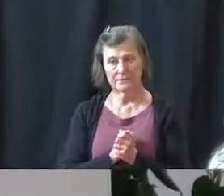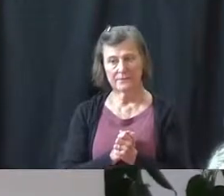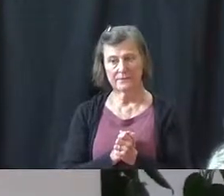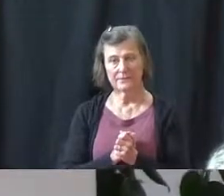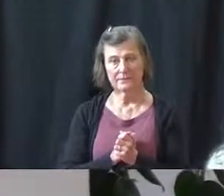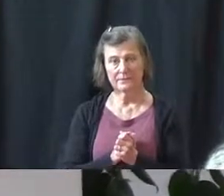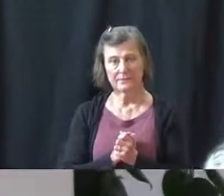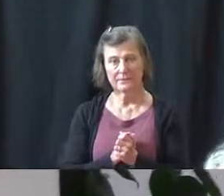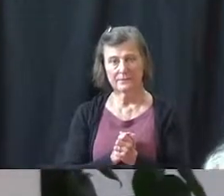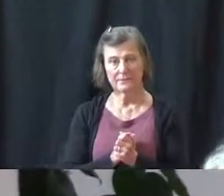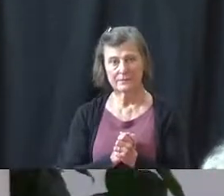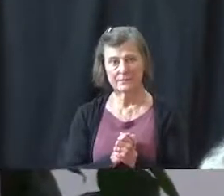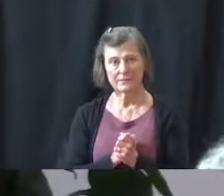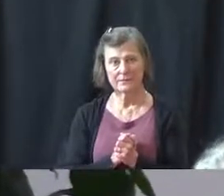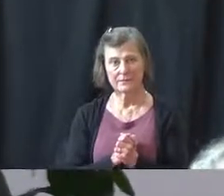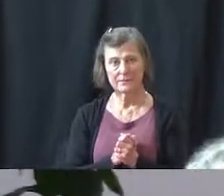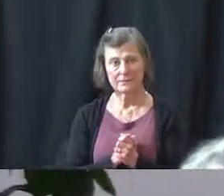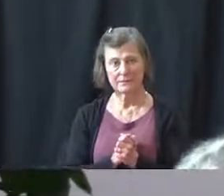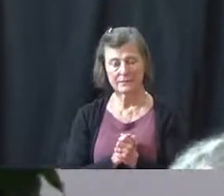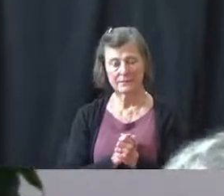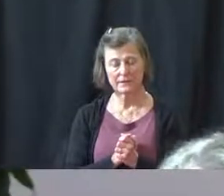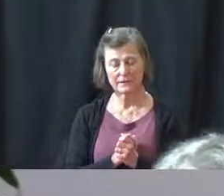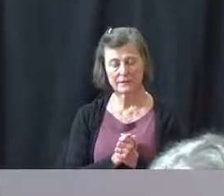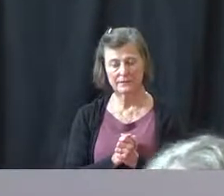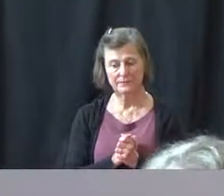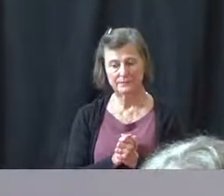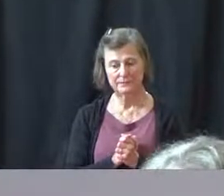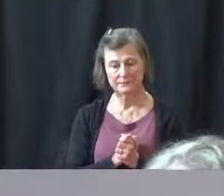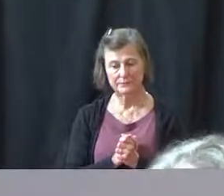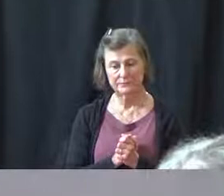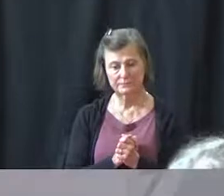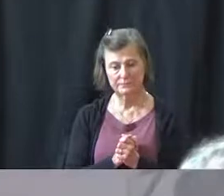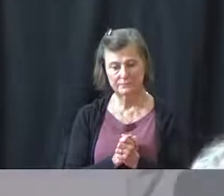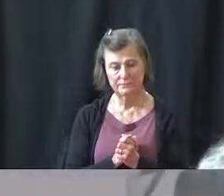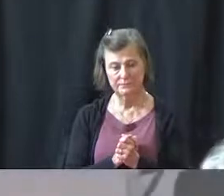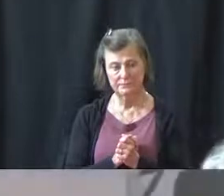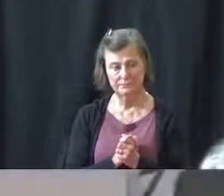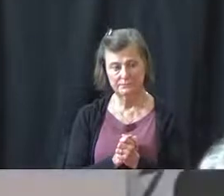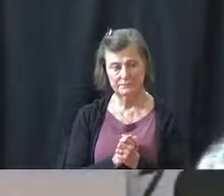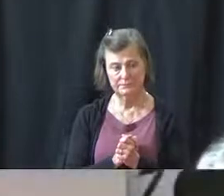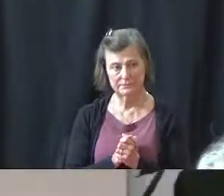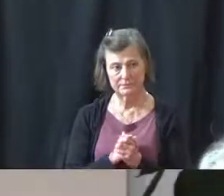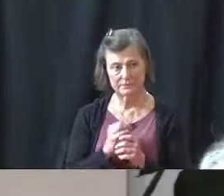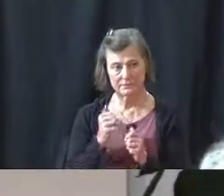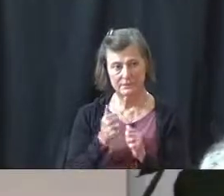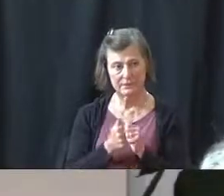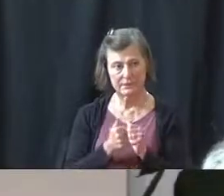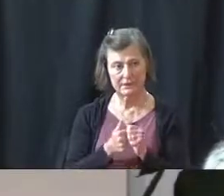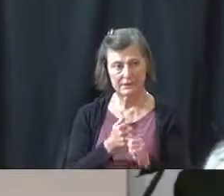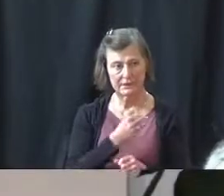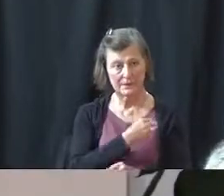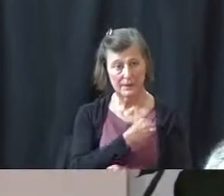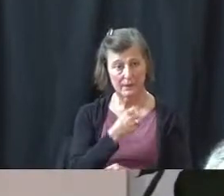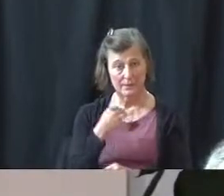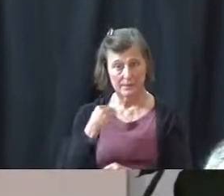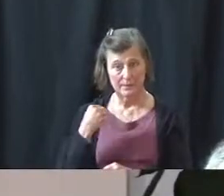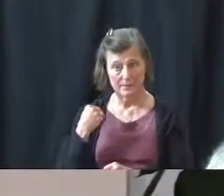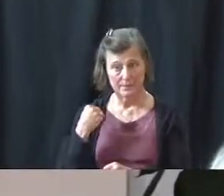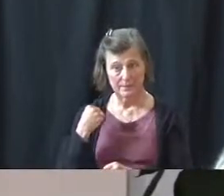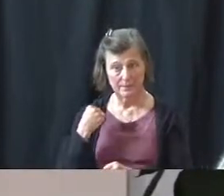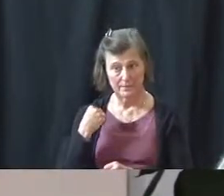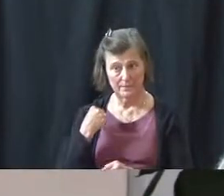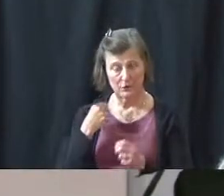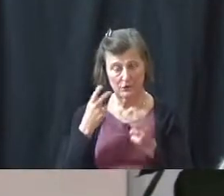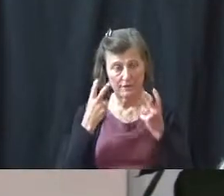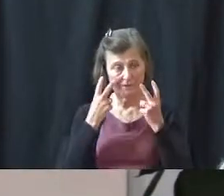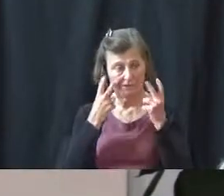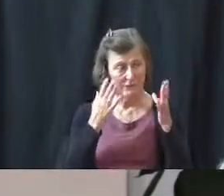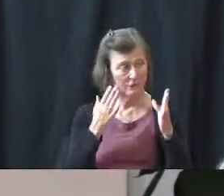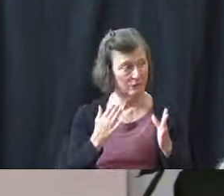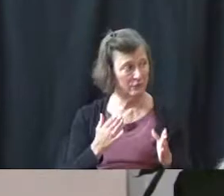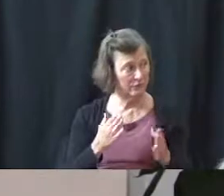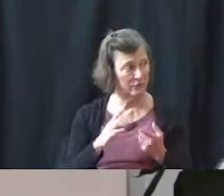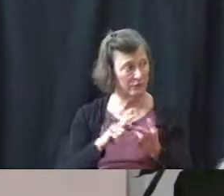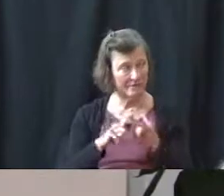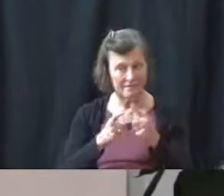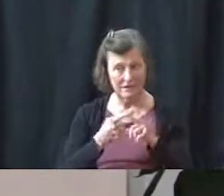Each member, visitor, and friend to this congregation is an essential part of